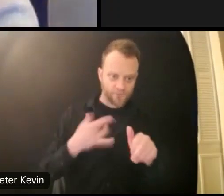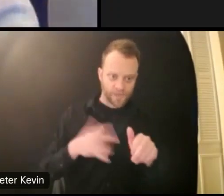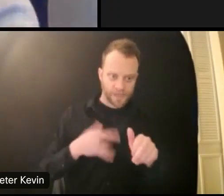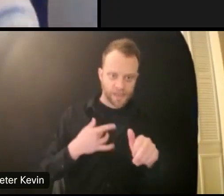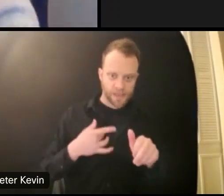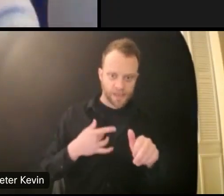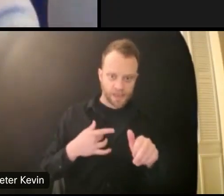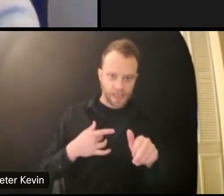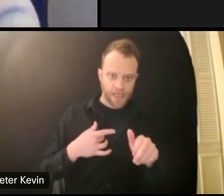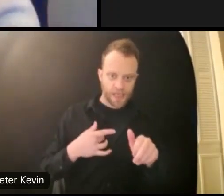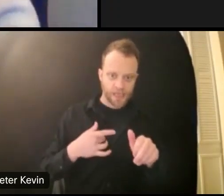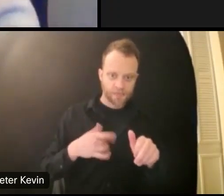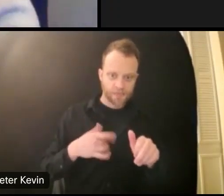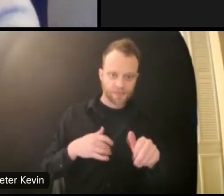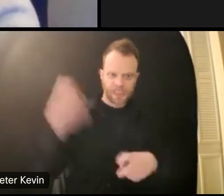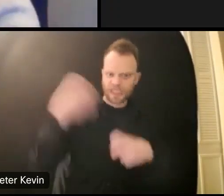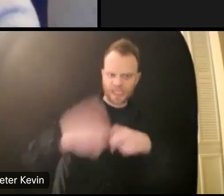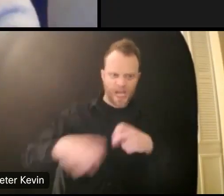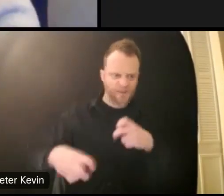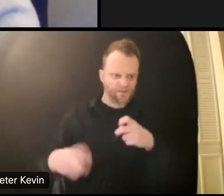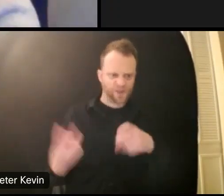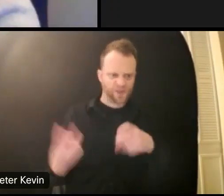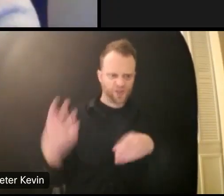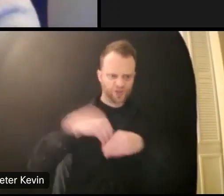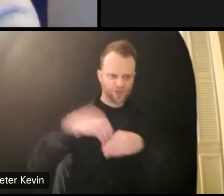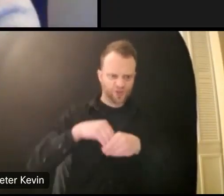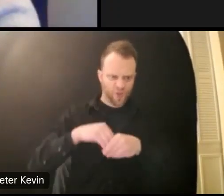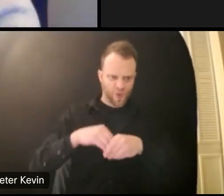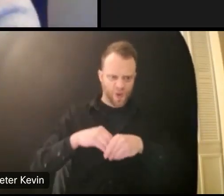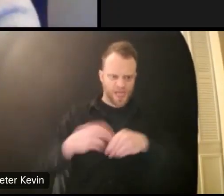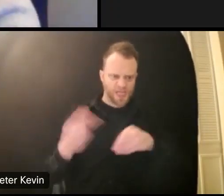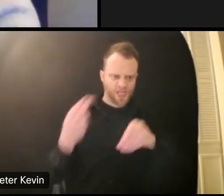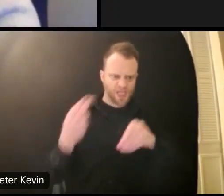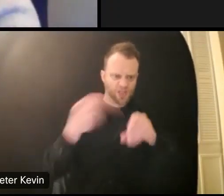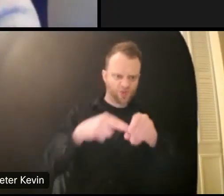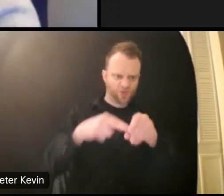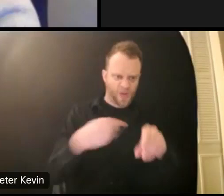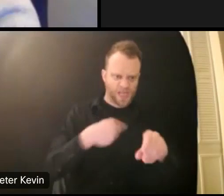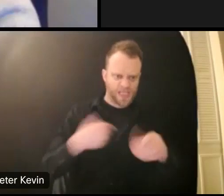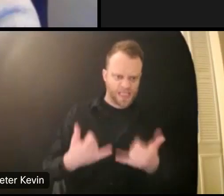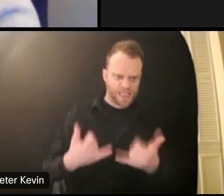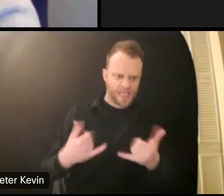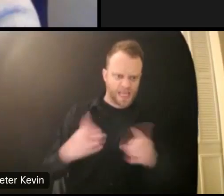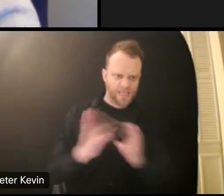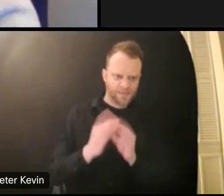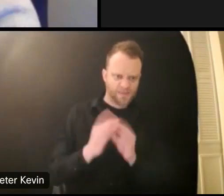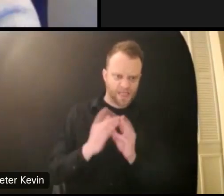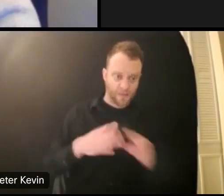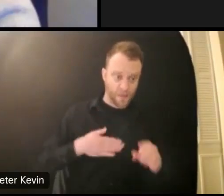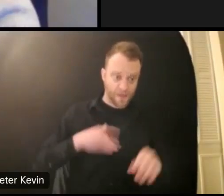browser, its an issue. So it took a long time. This is my first time. I'm Commissioner-elect.